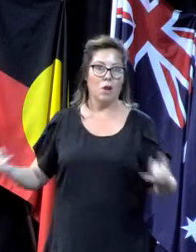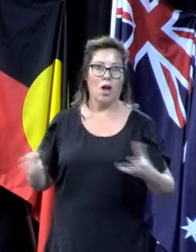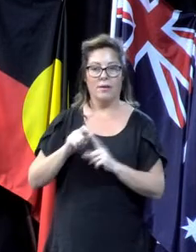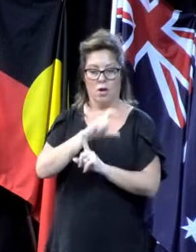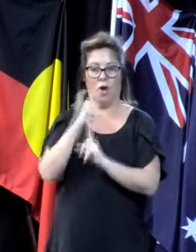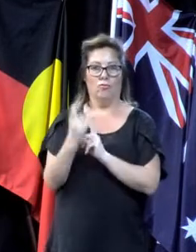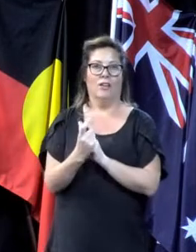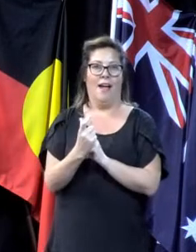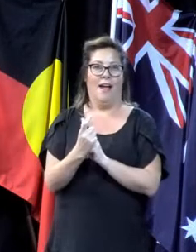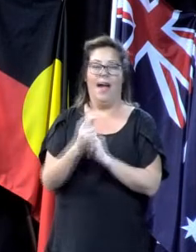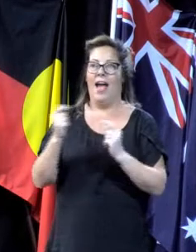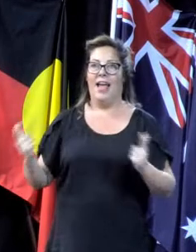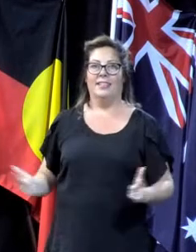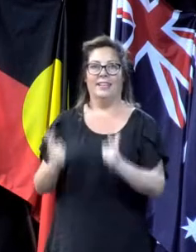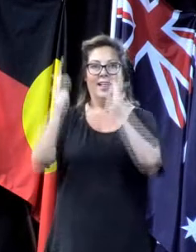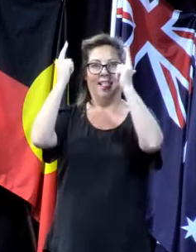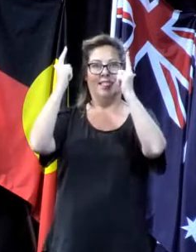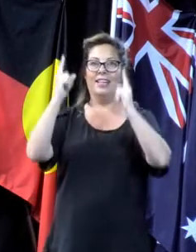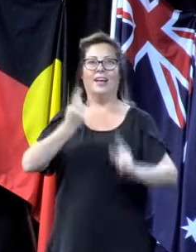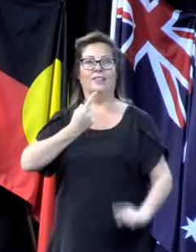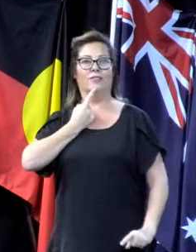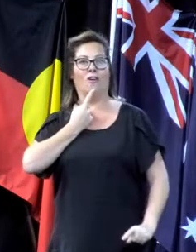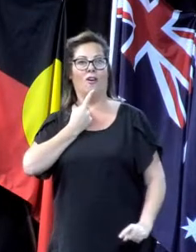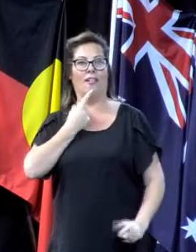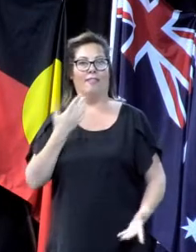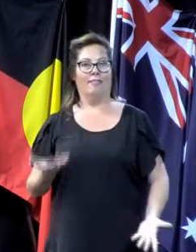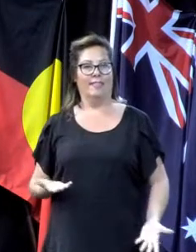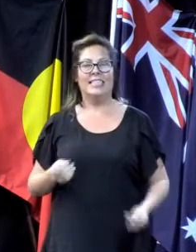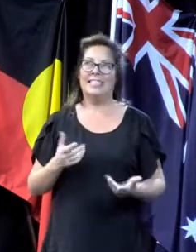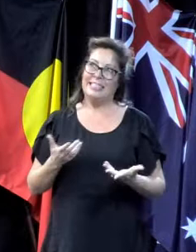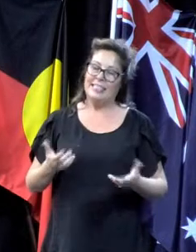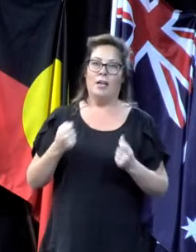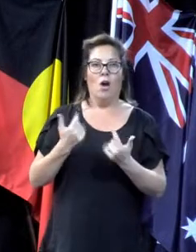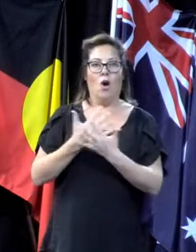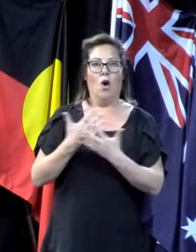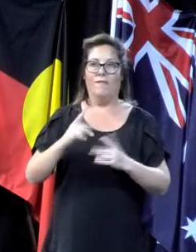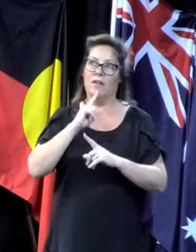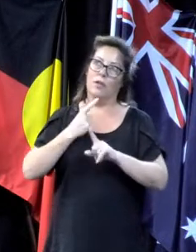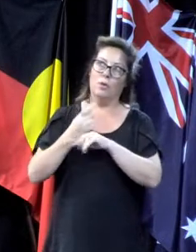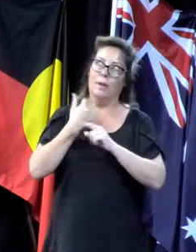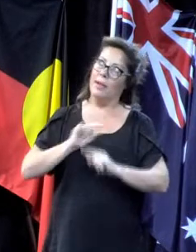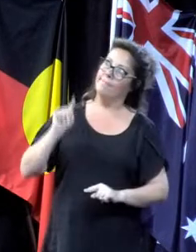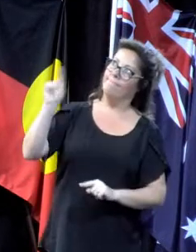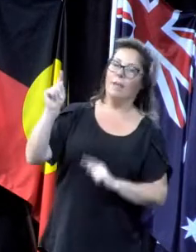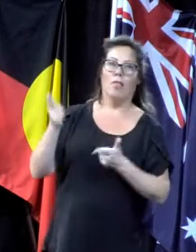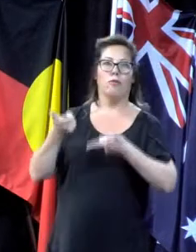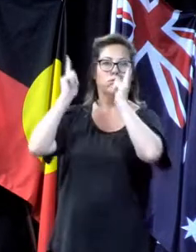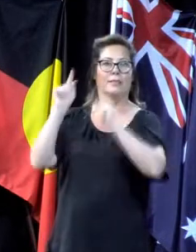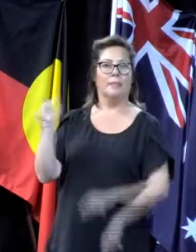The short answer to that question I often defer to my principal who is very much a part of this journey.